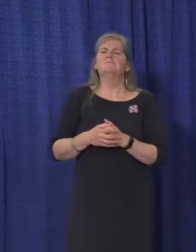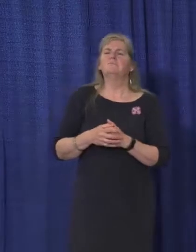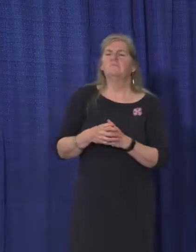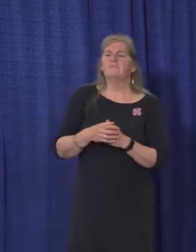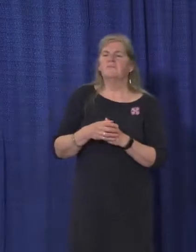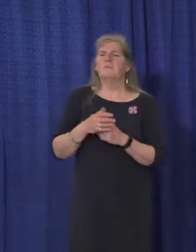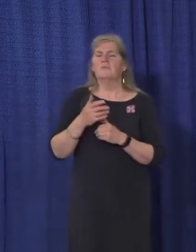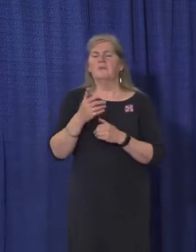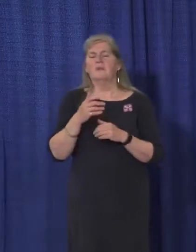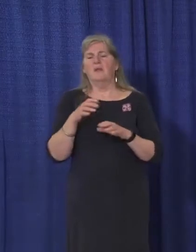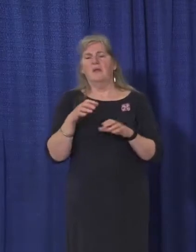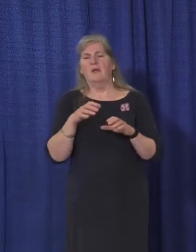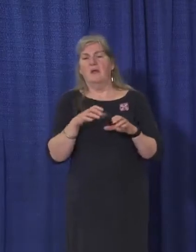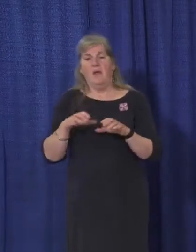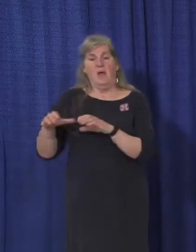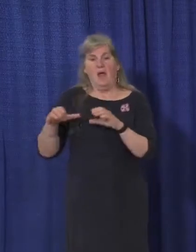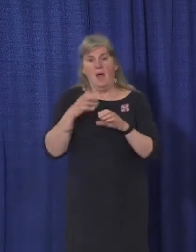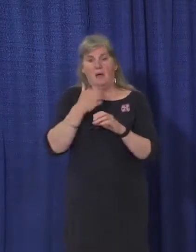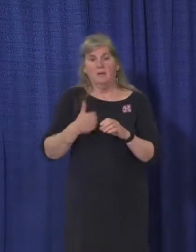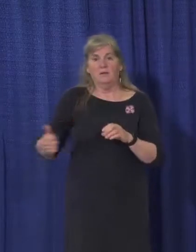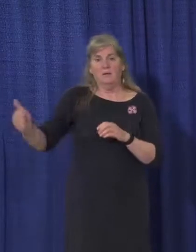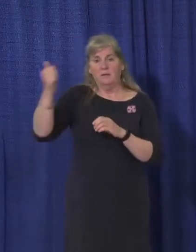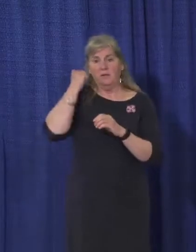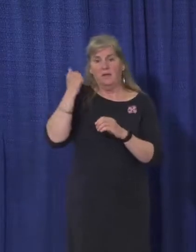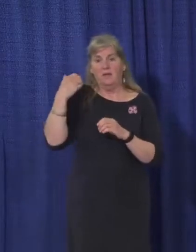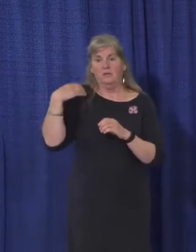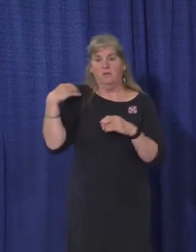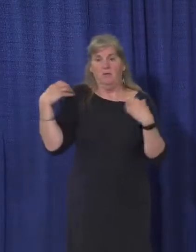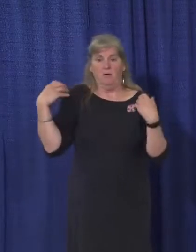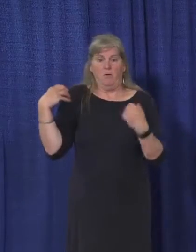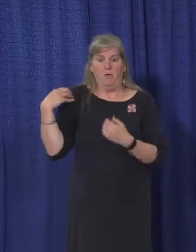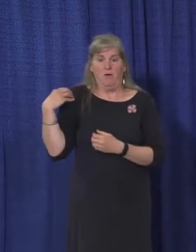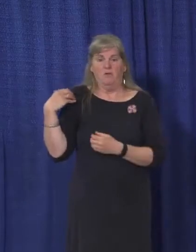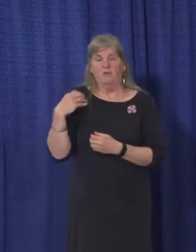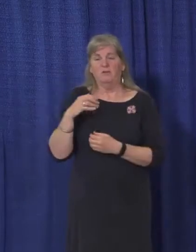Medical Officer of Health Doctor Catherine Elliott declared an